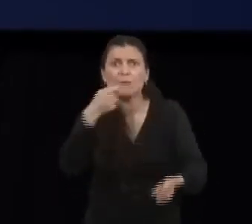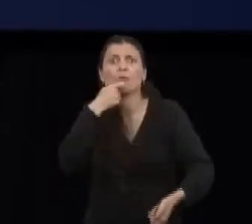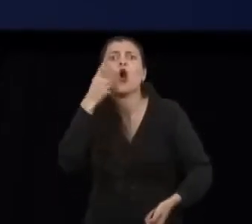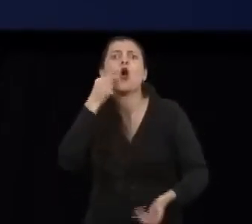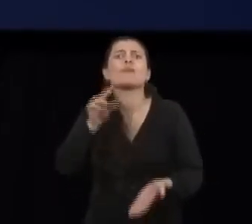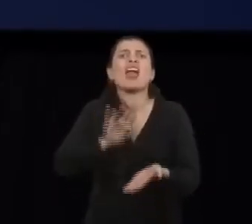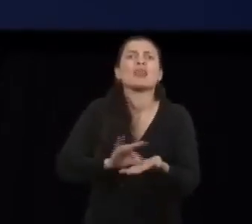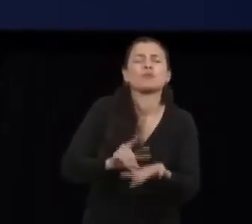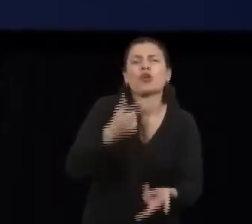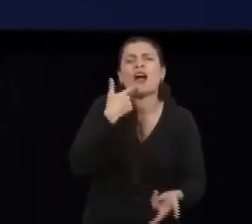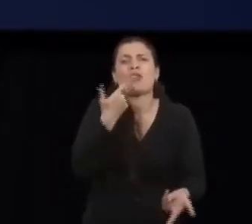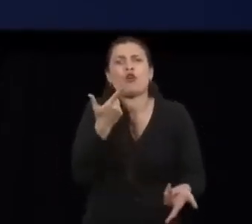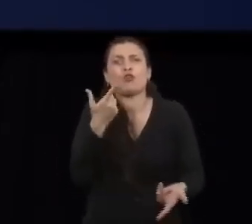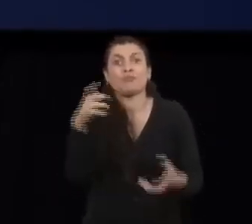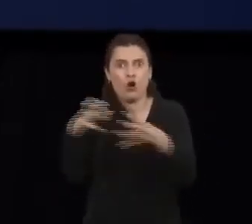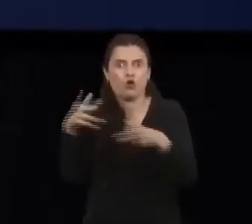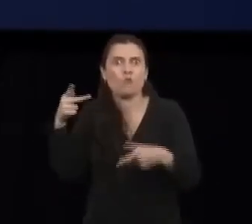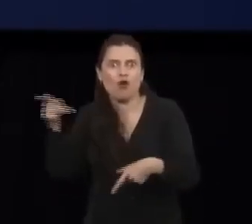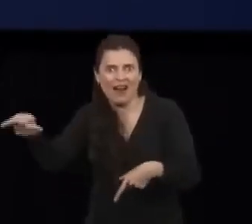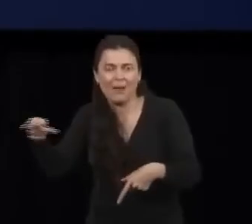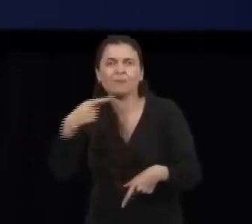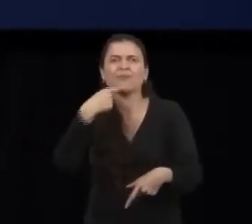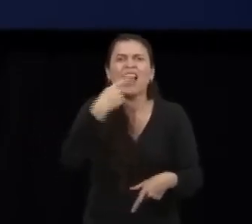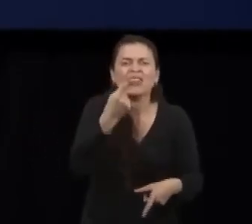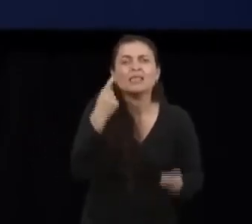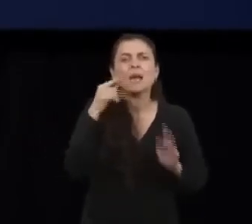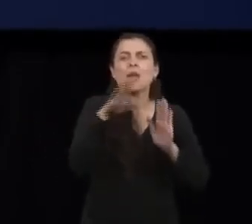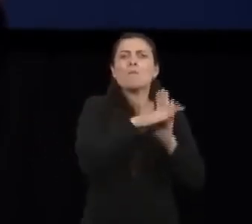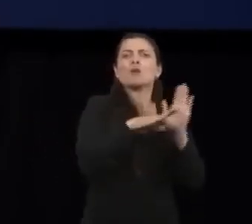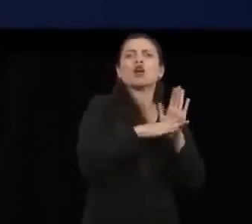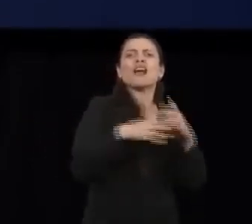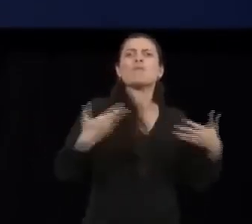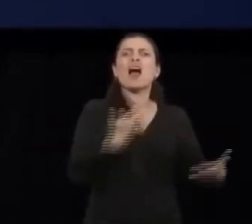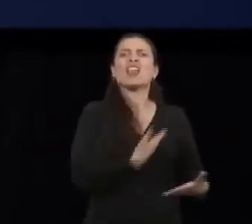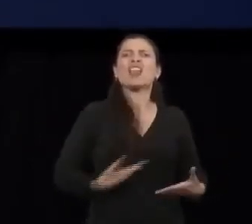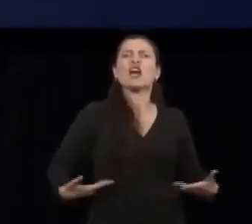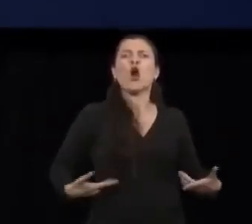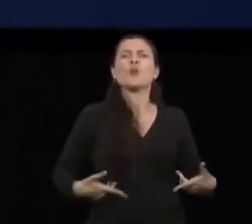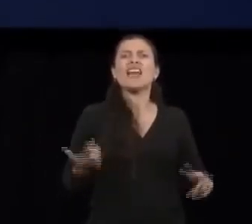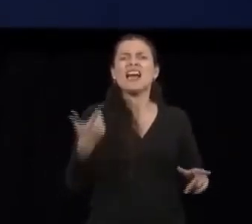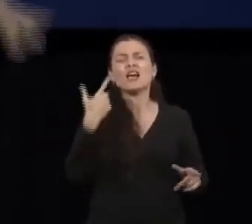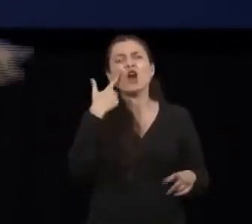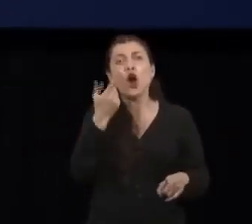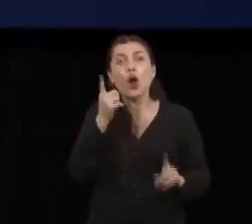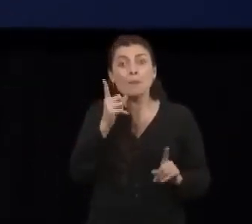says, what is my government program? My government program is to break everything